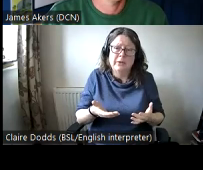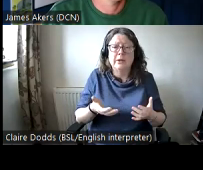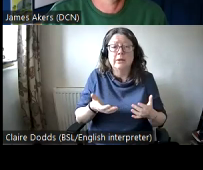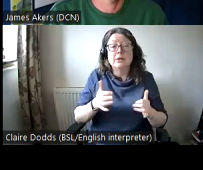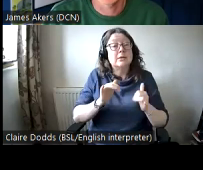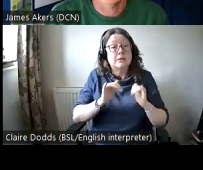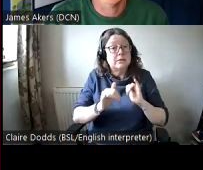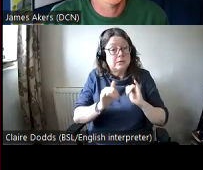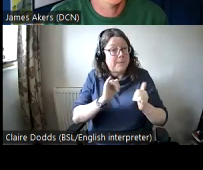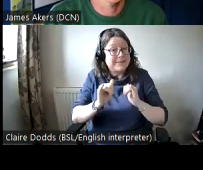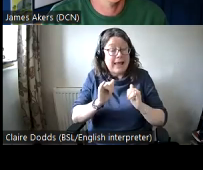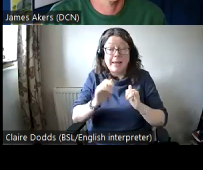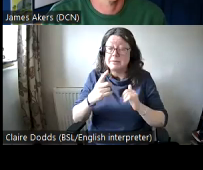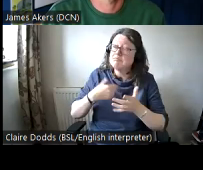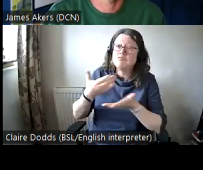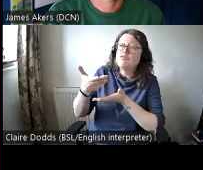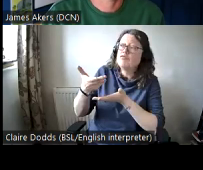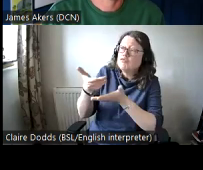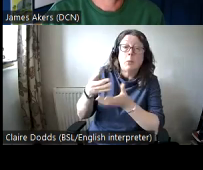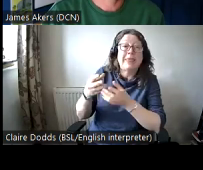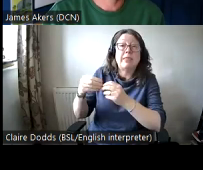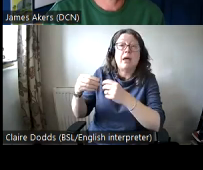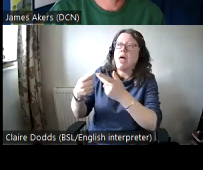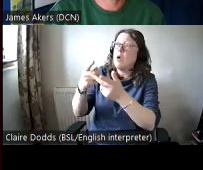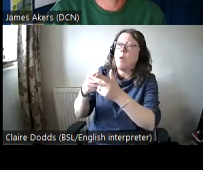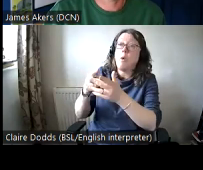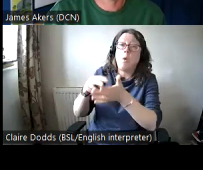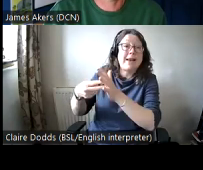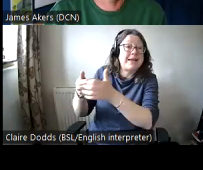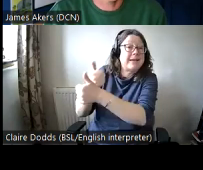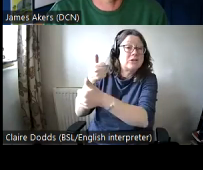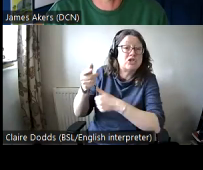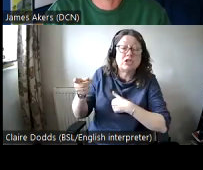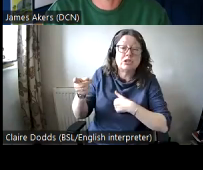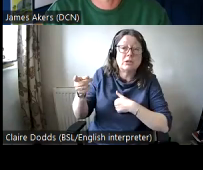when I'm speaking to organizations across the country is that you'll have your account,